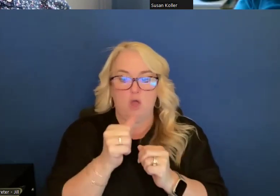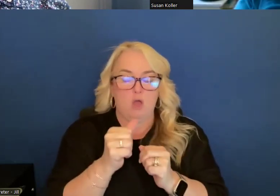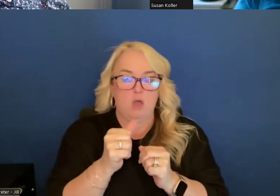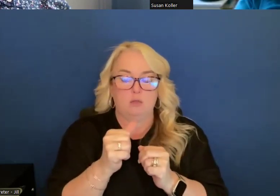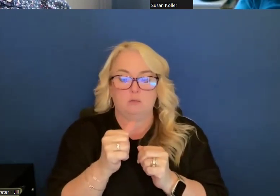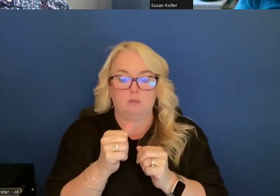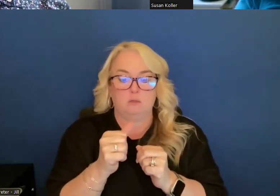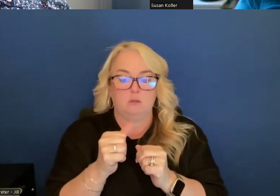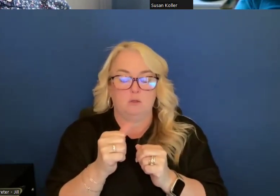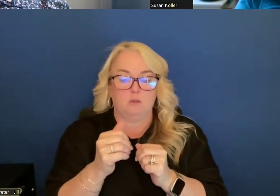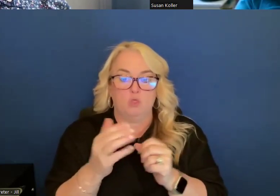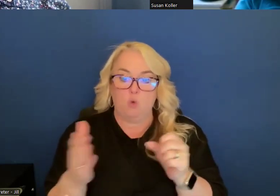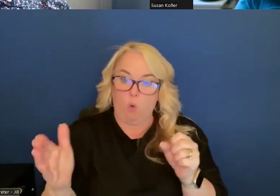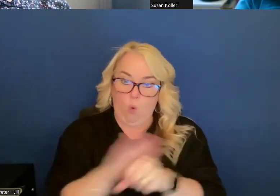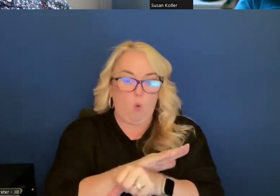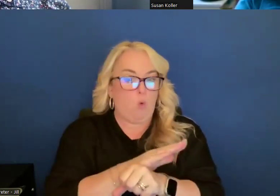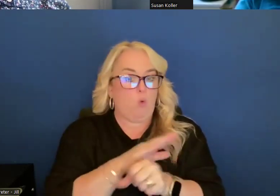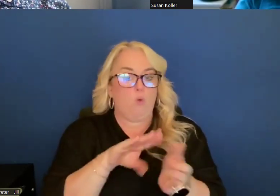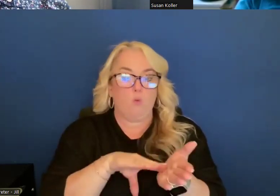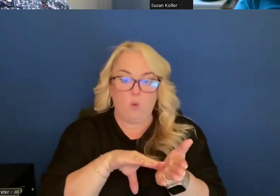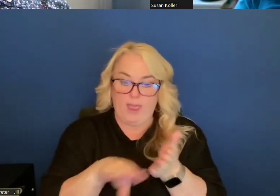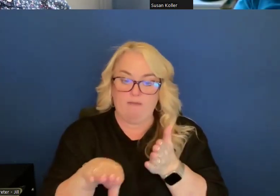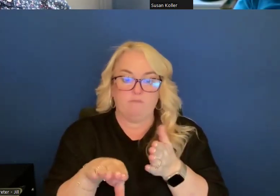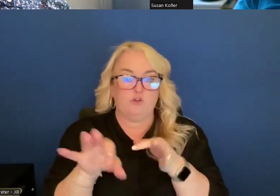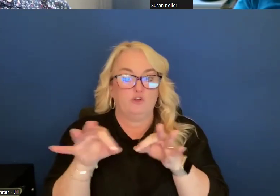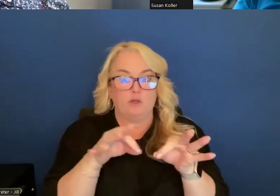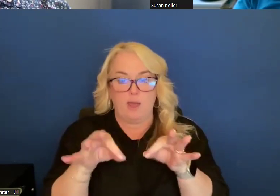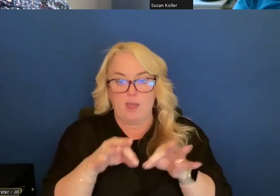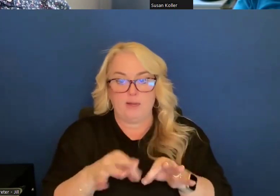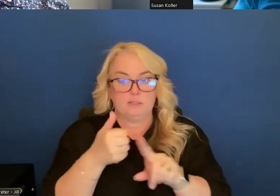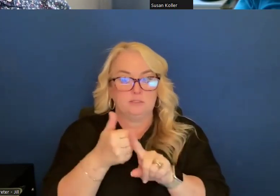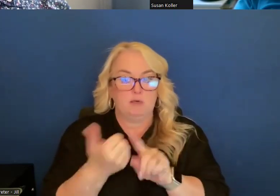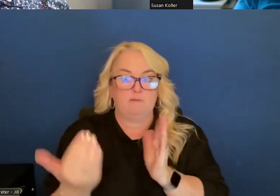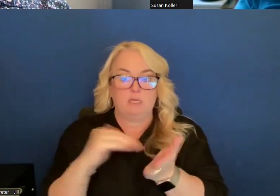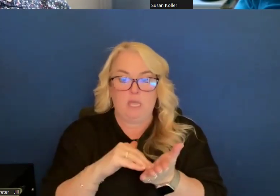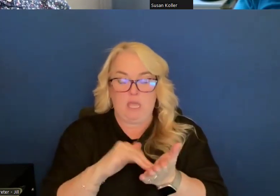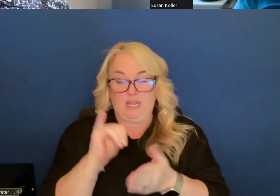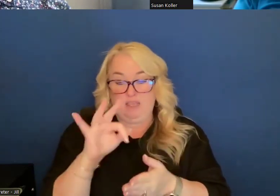through the whole waiver itself, if we could just have a